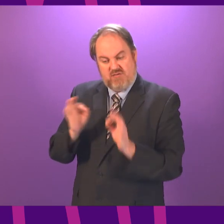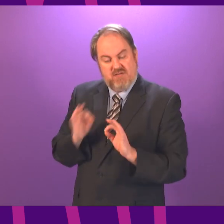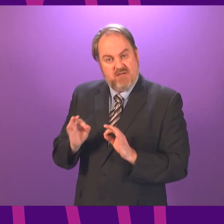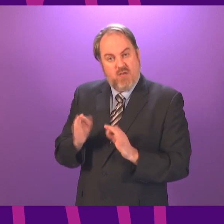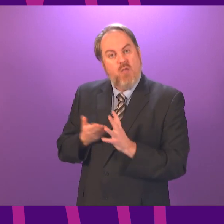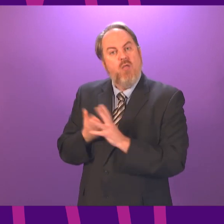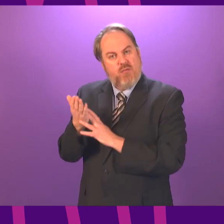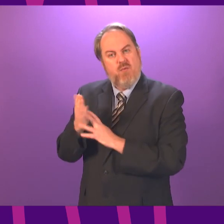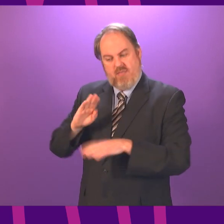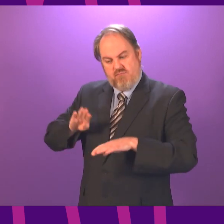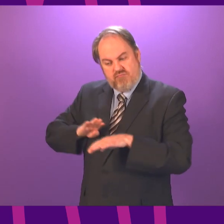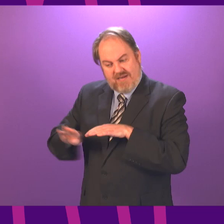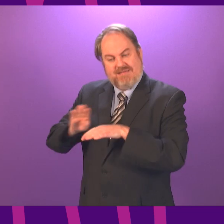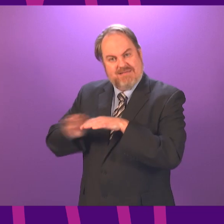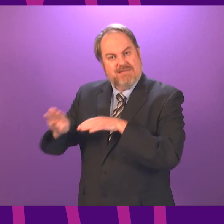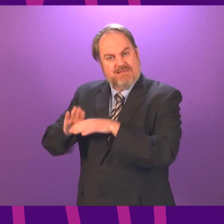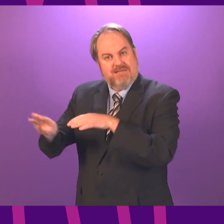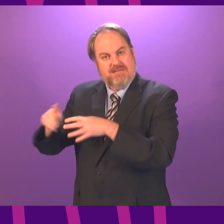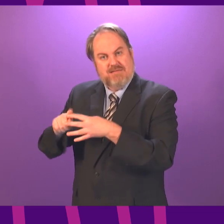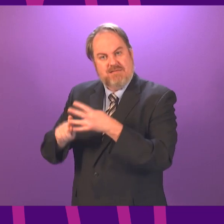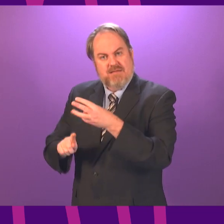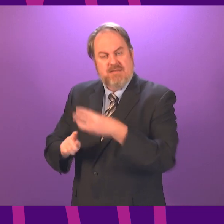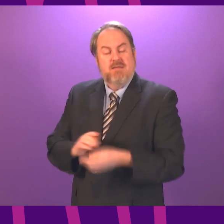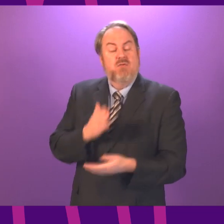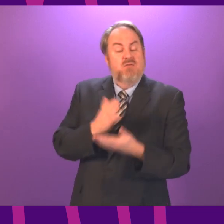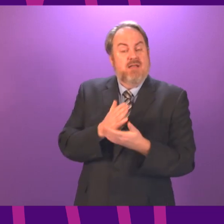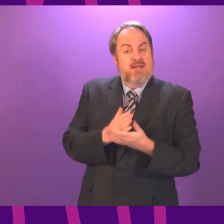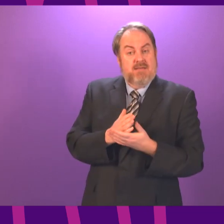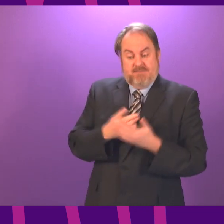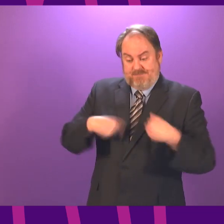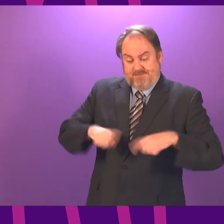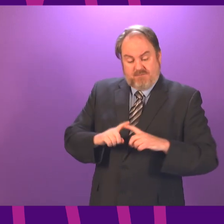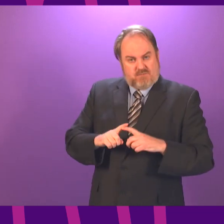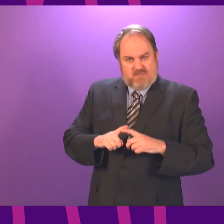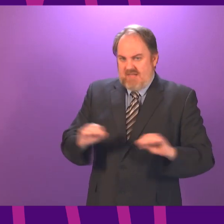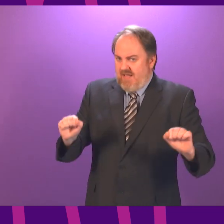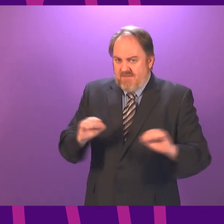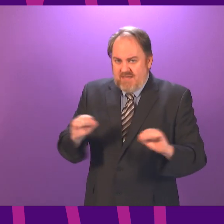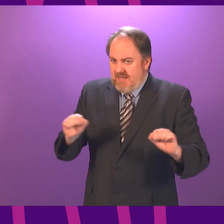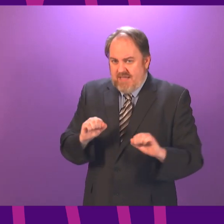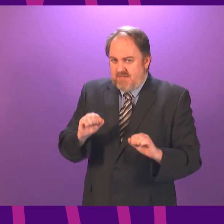One of the key points, which is perhaps not captured fully in the Audit Scotland report,